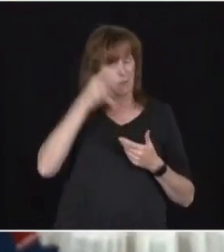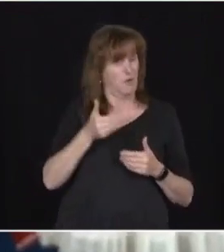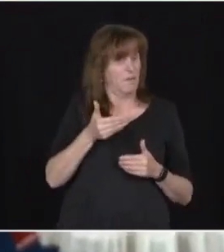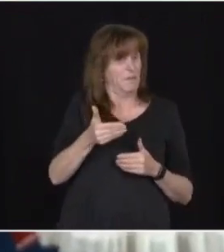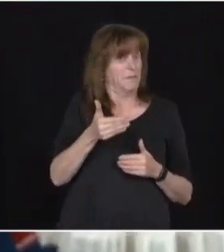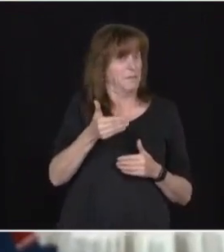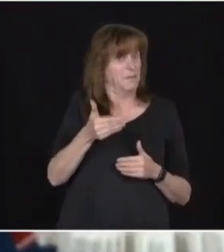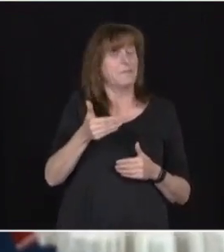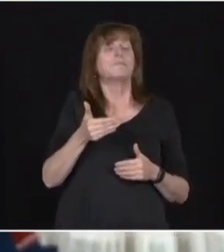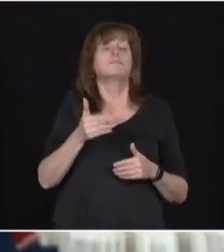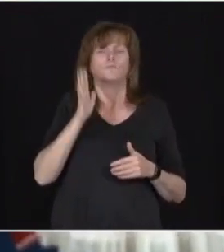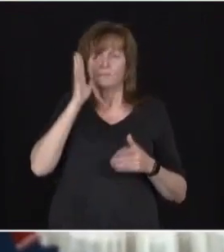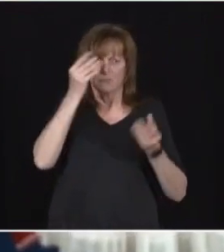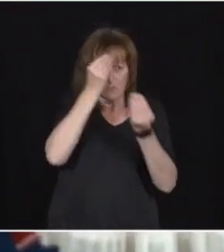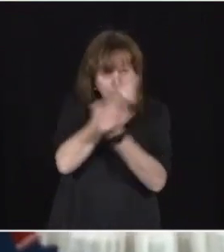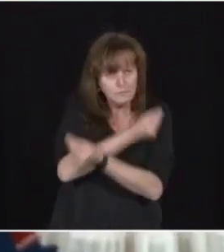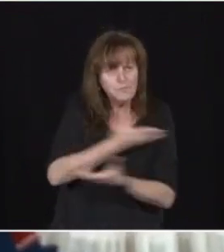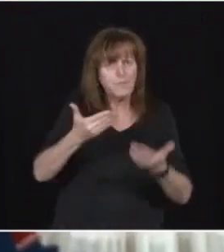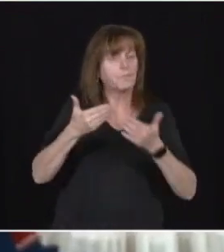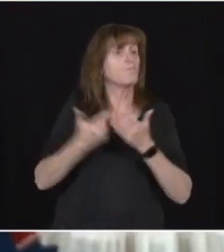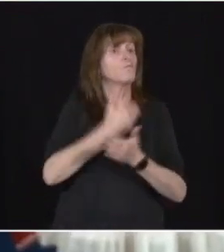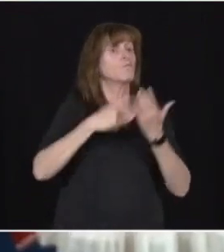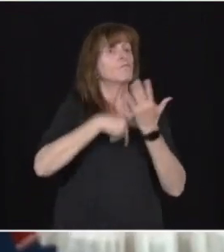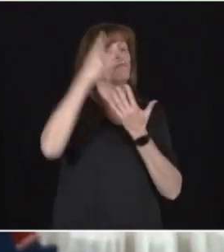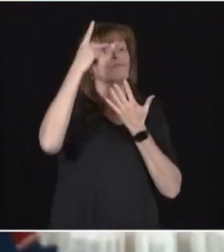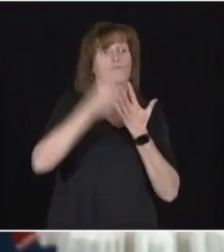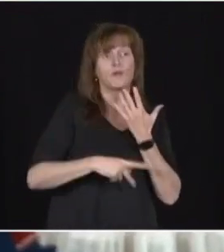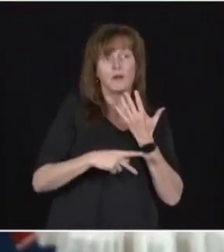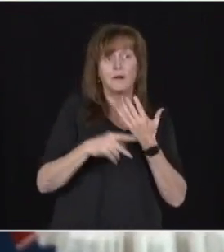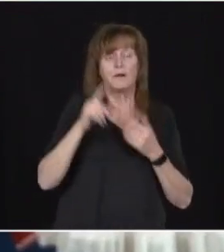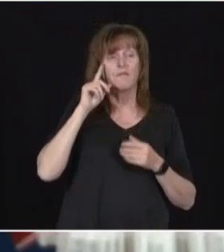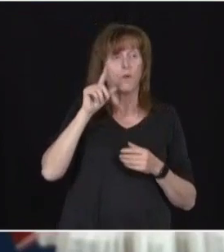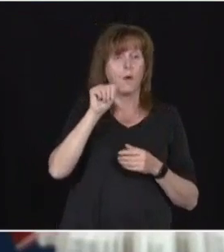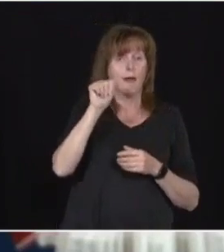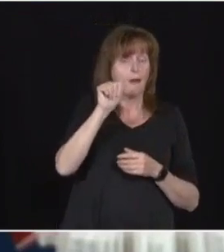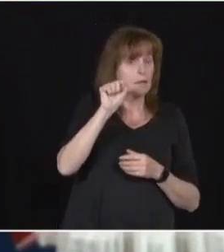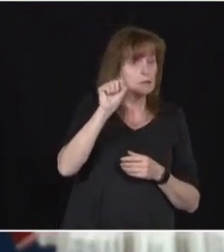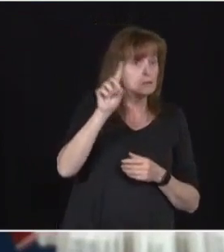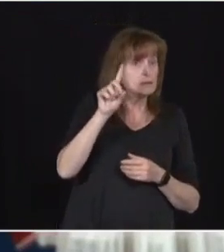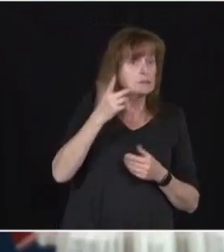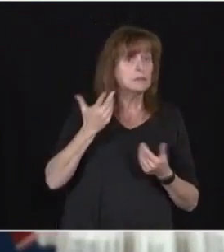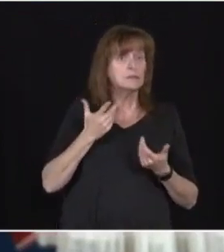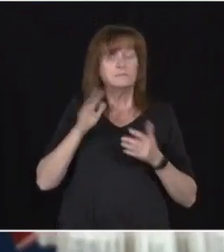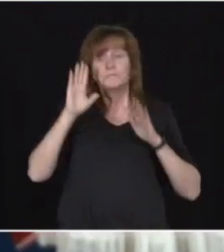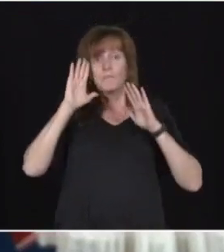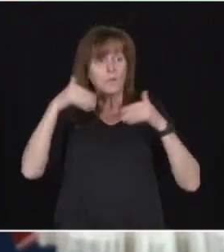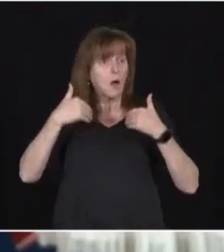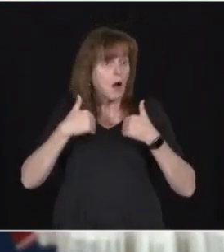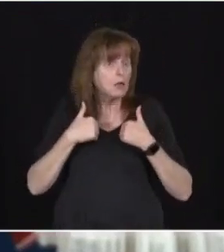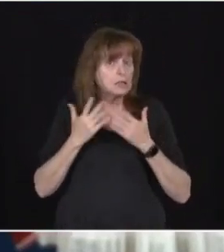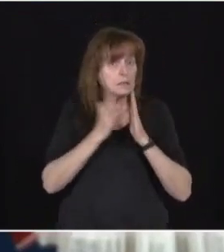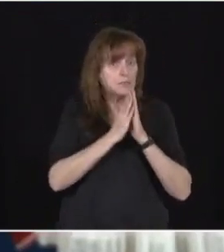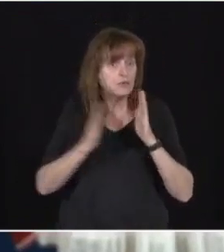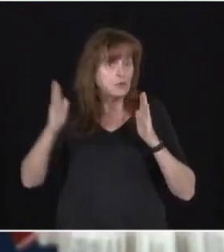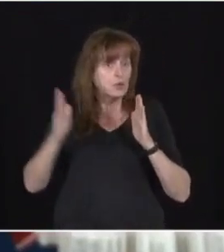The second think we are doing is announcing a new program of support with kids on the Autry's room spectrum. There is a two-week specialized program